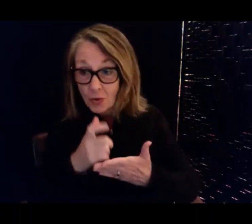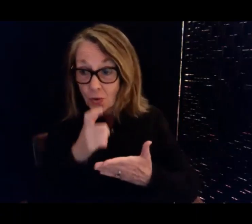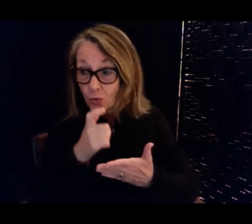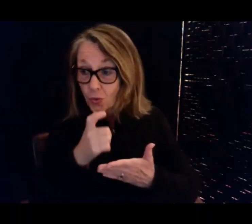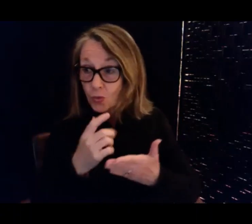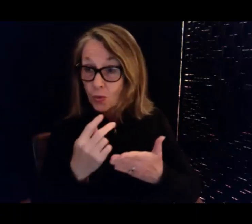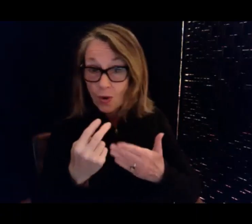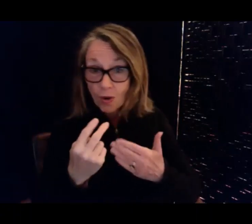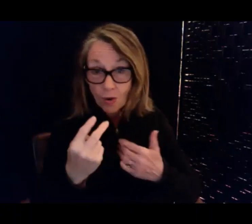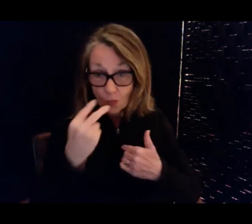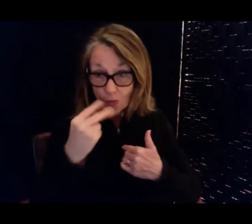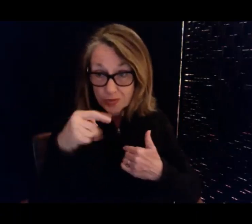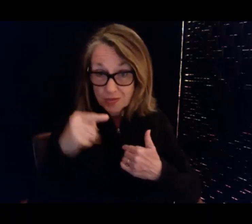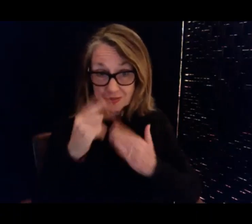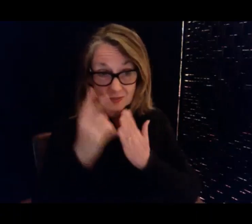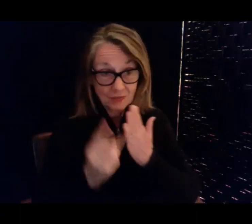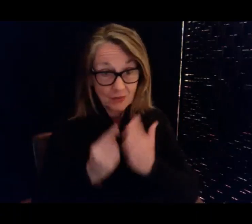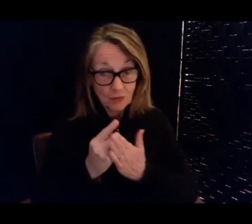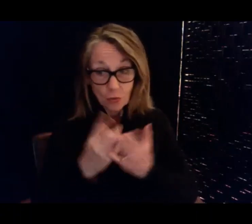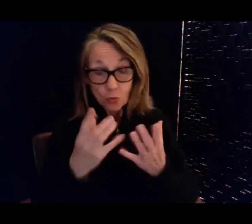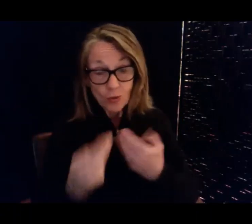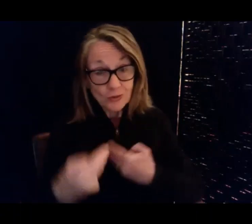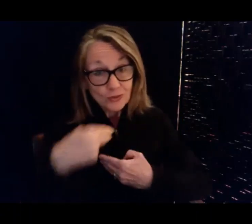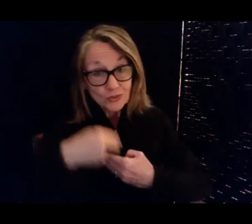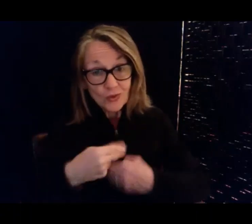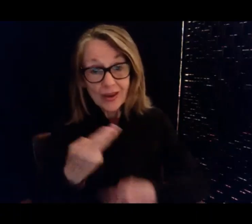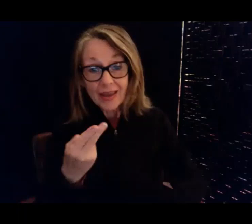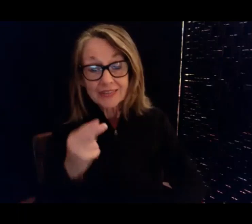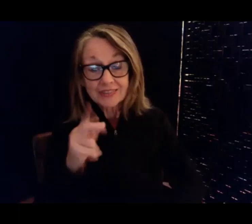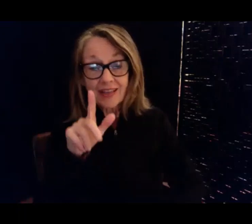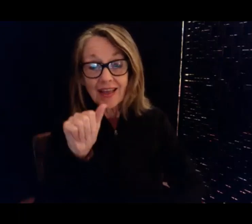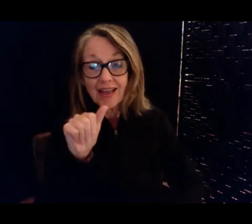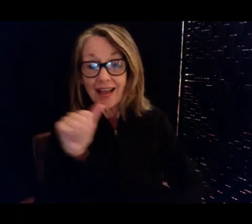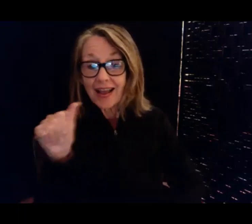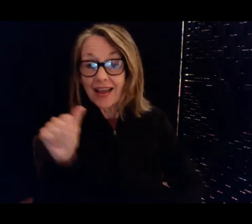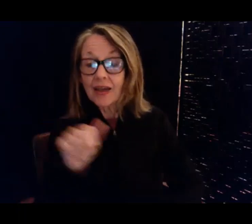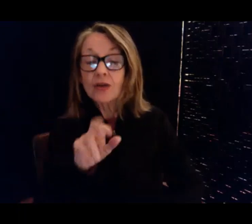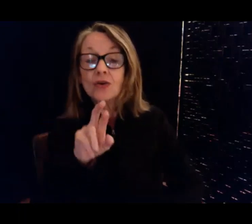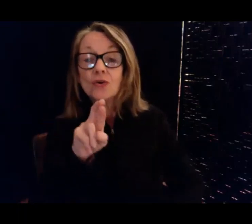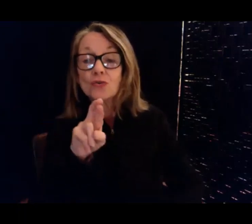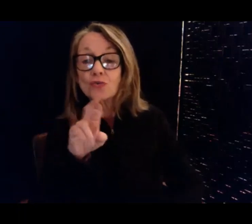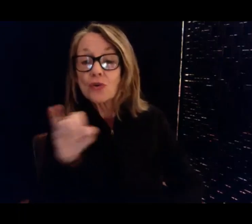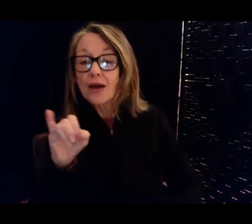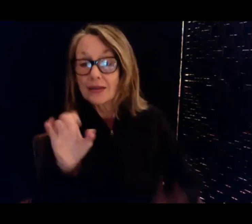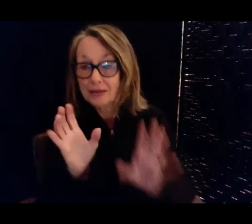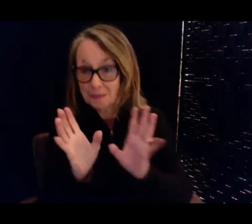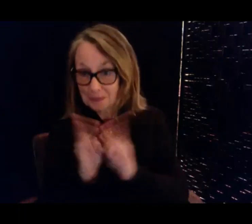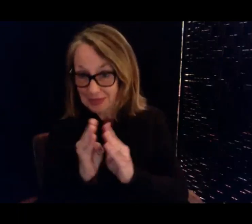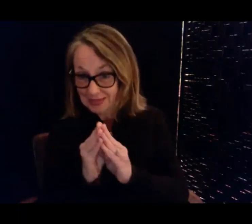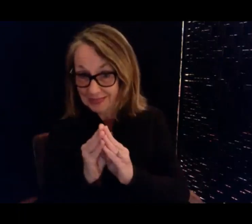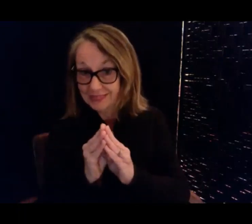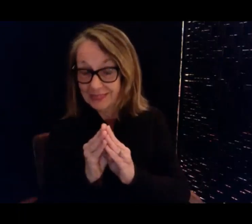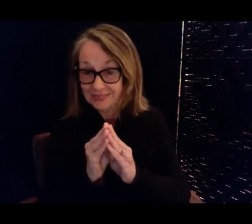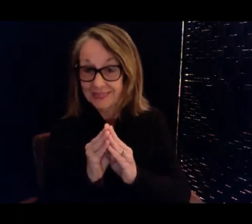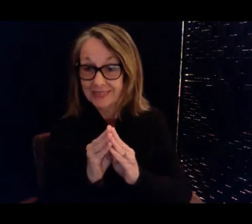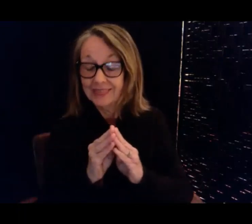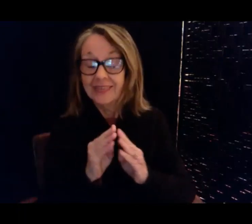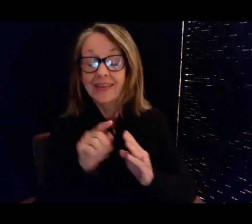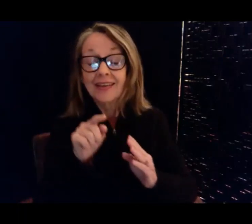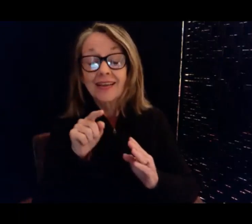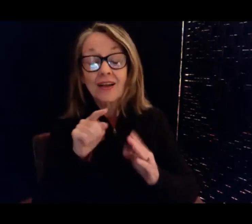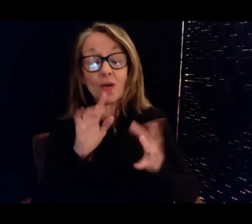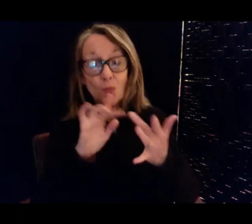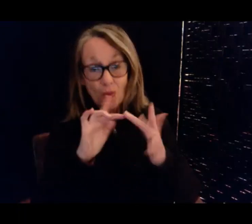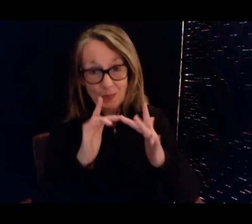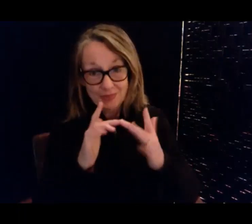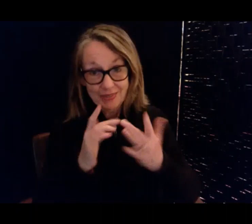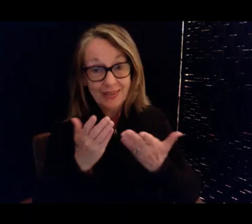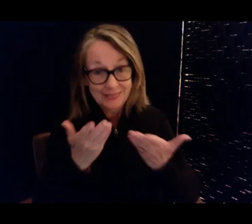HLAA Rhode Island meetings, this is the website information that